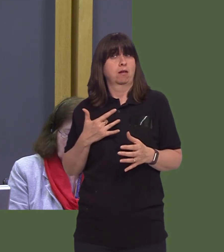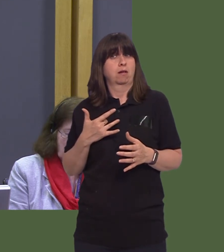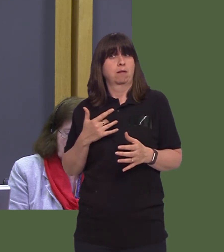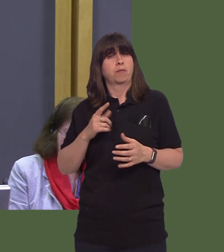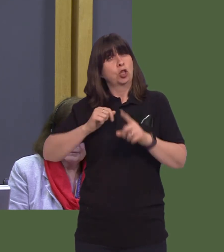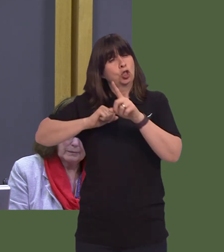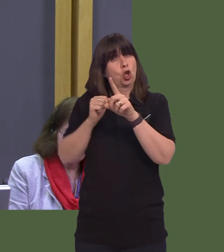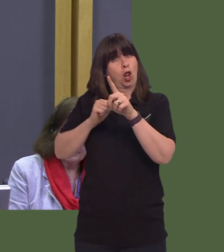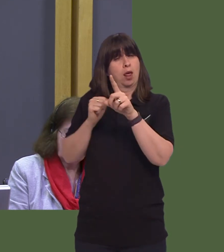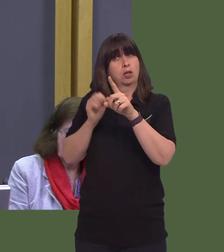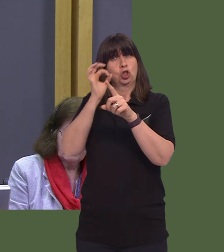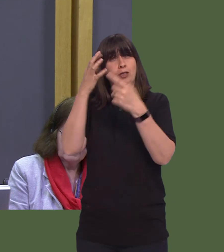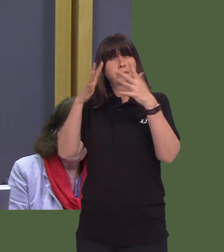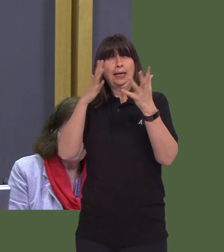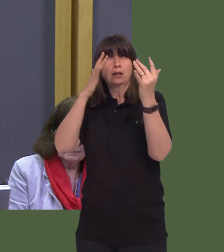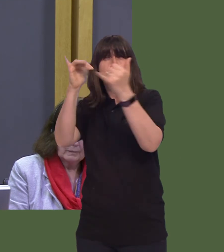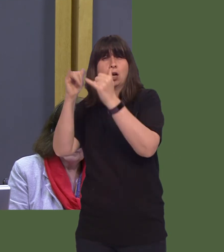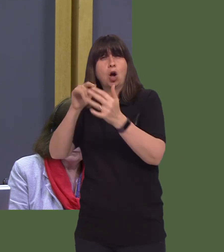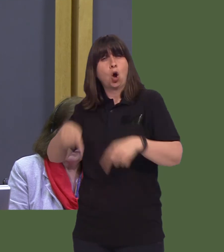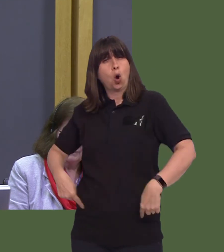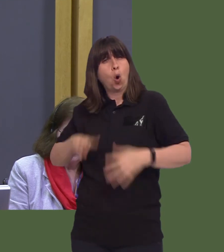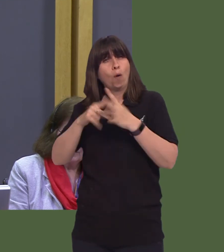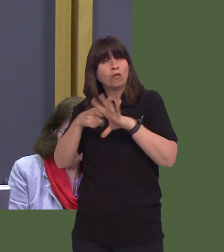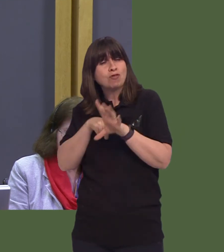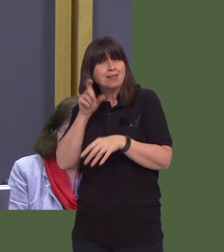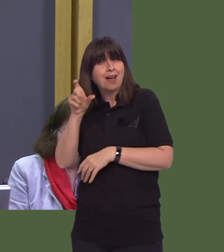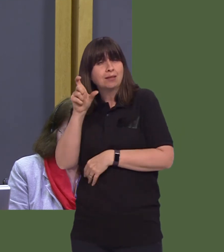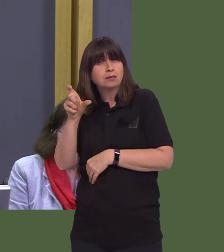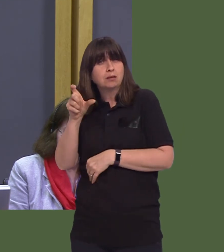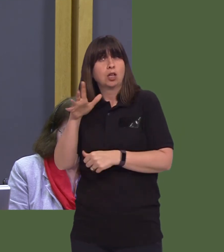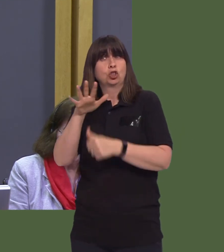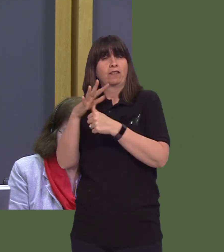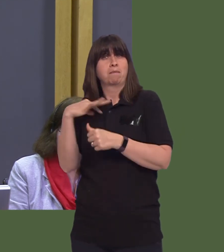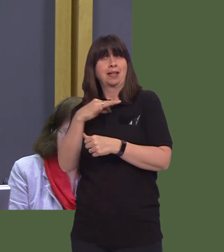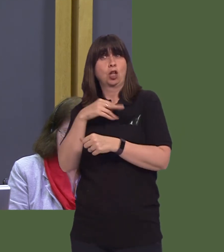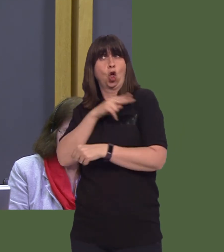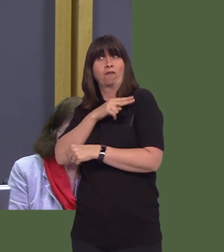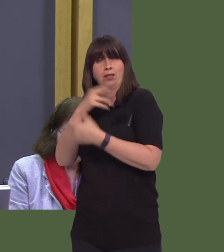has just completed an ovarian cancer audit, and the chief medical officer in England has called for an audit.